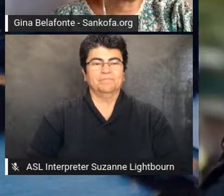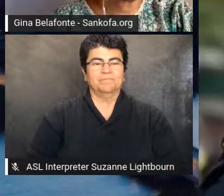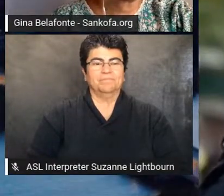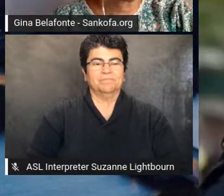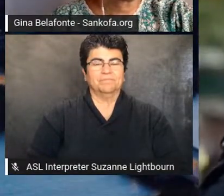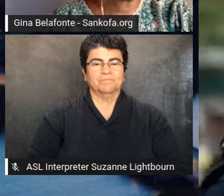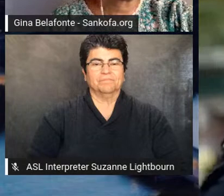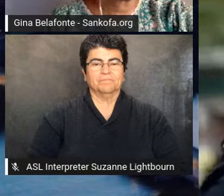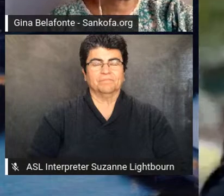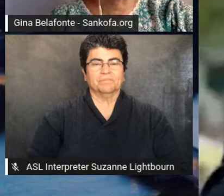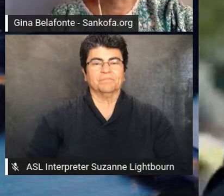Officer?